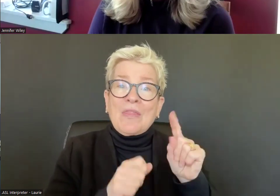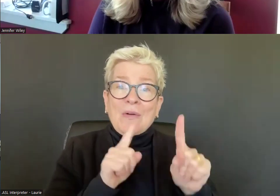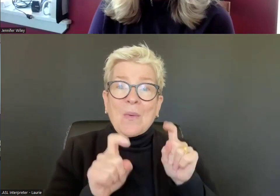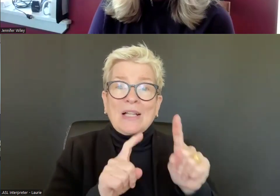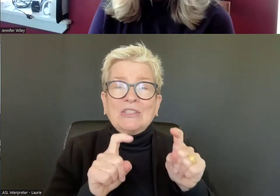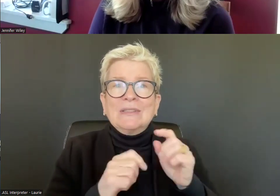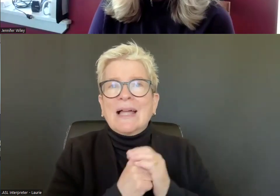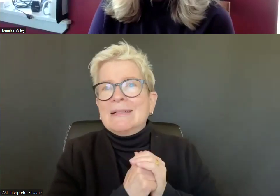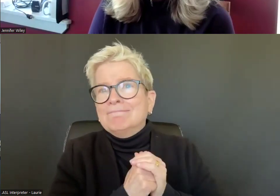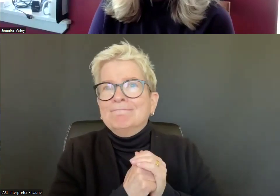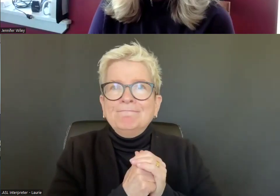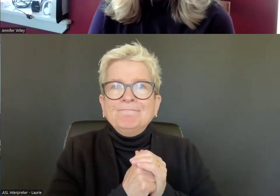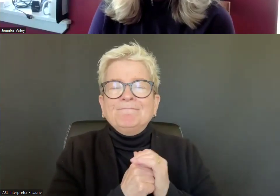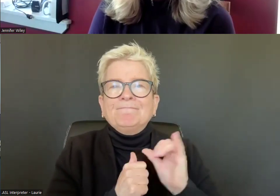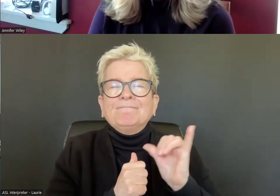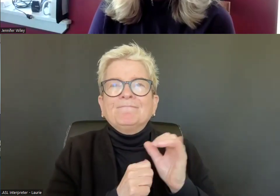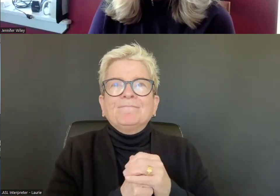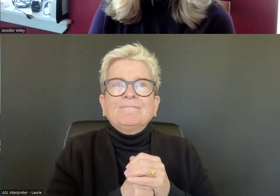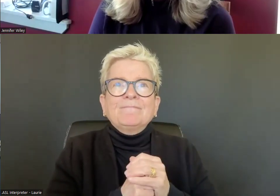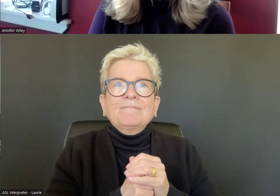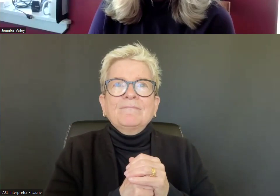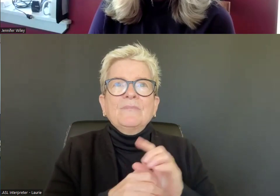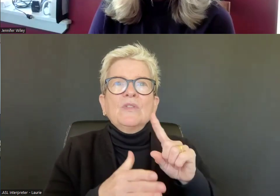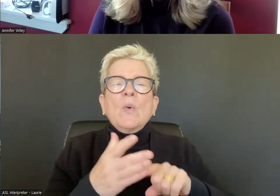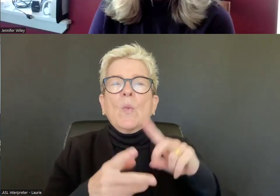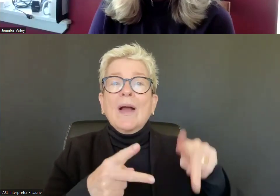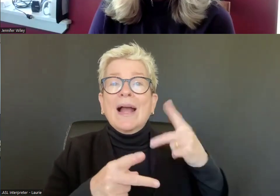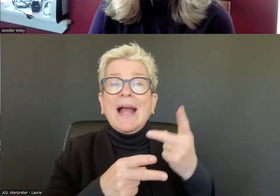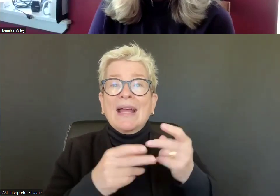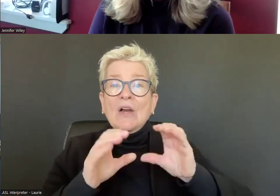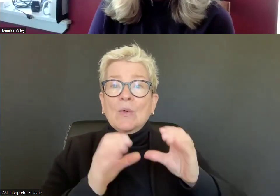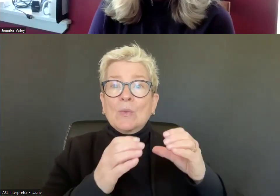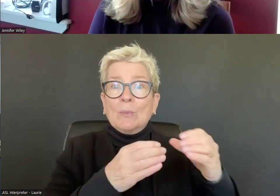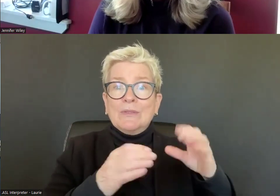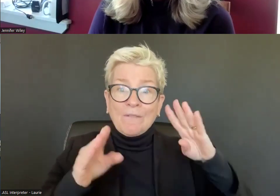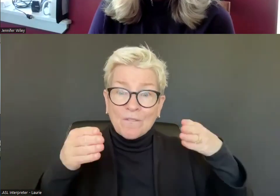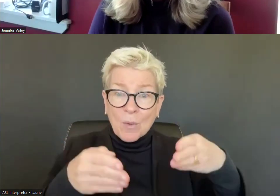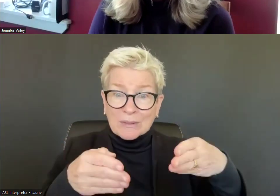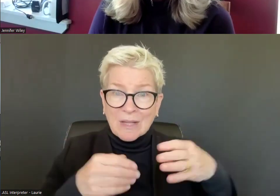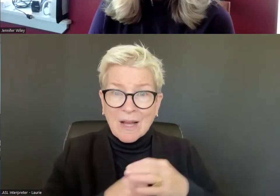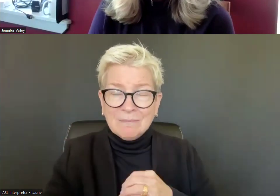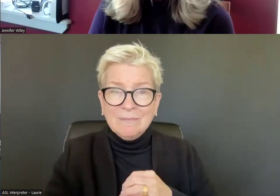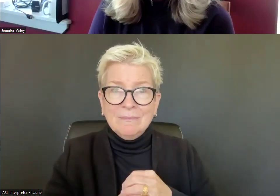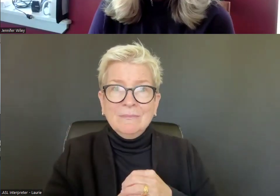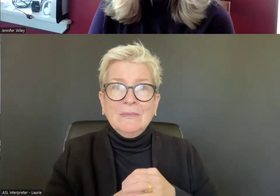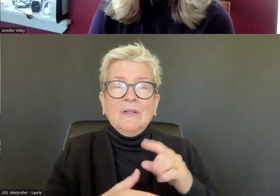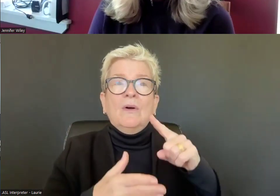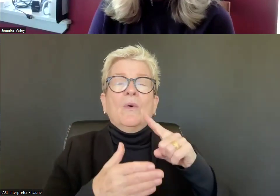what kind of groups do you focus on or what kind of groups maybe